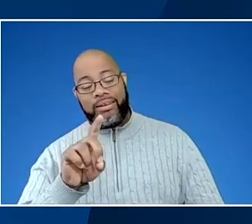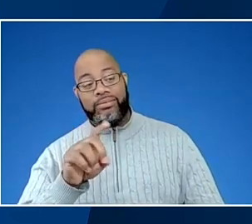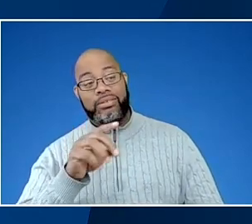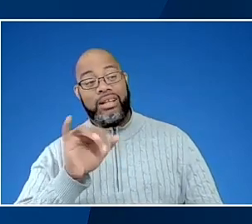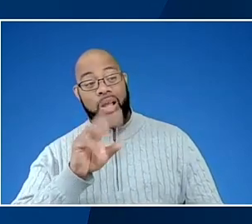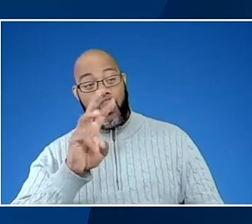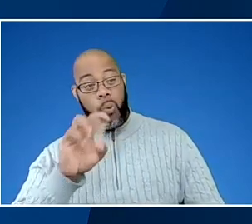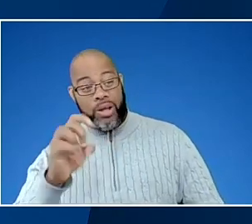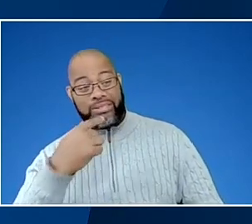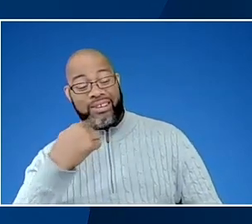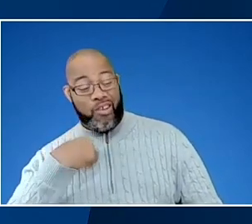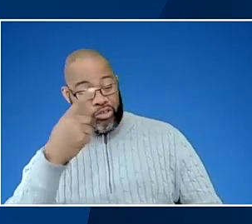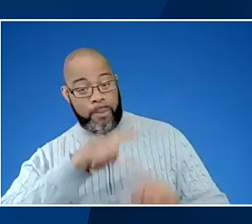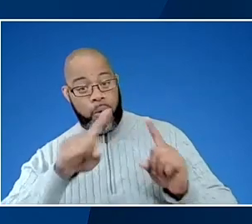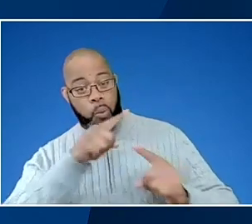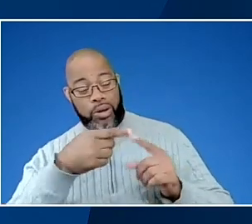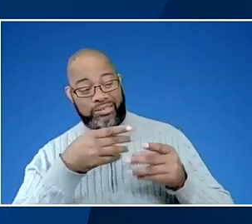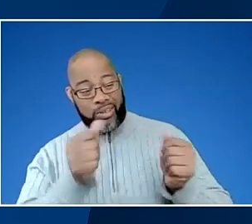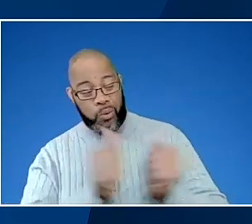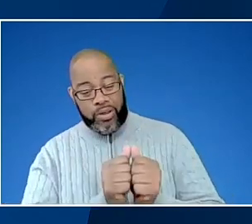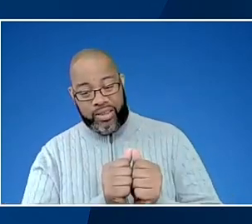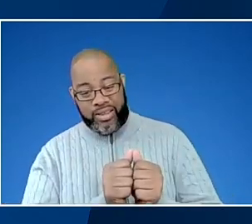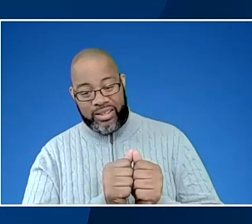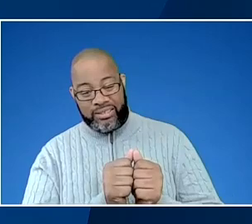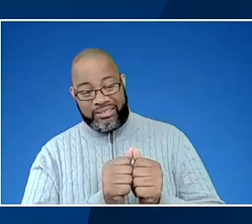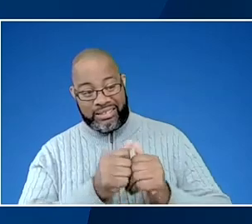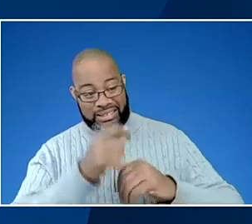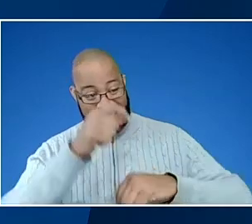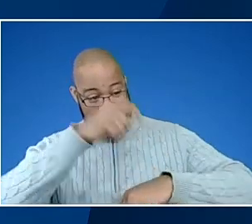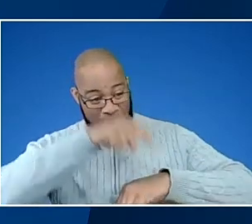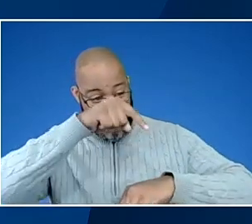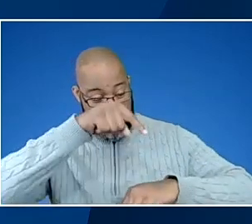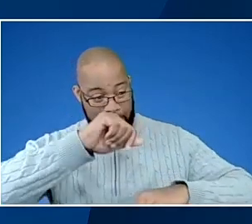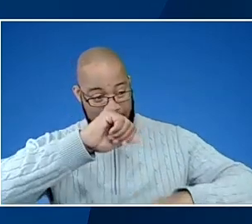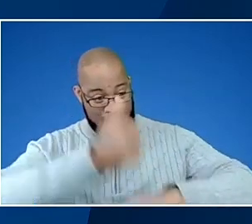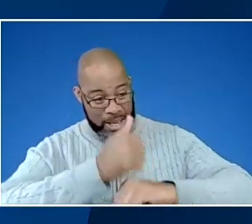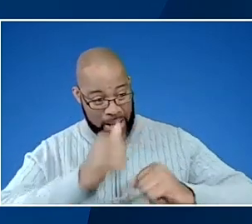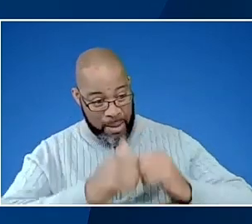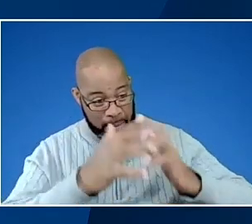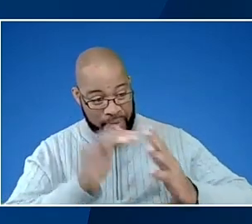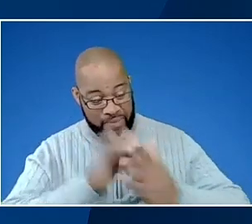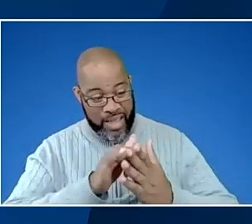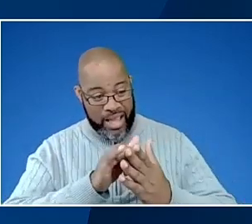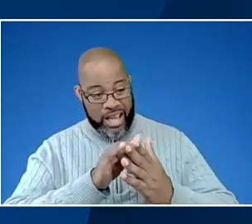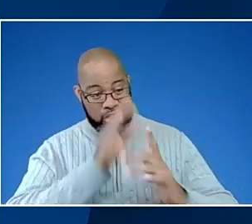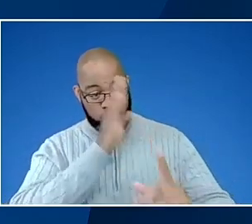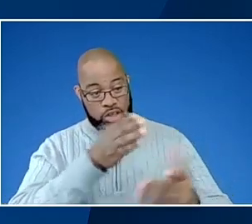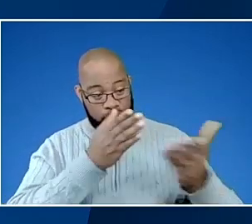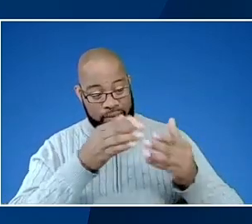but when it comes time to implement it at the direct service level with my team and